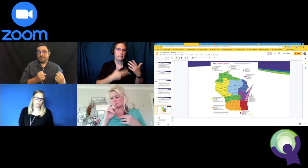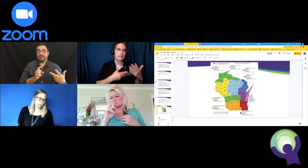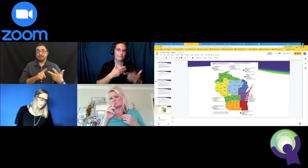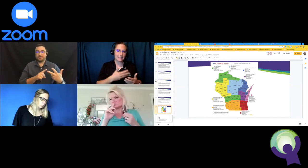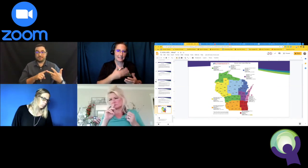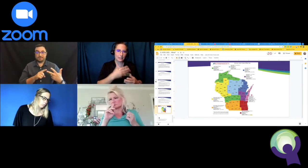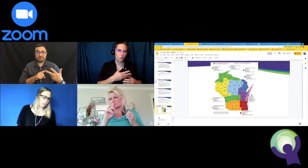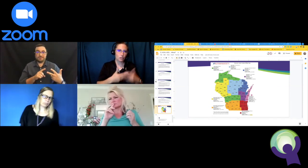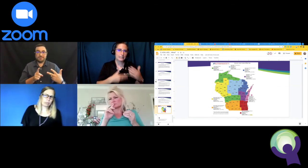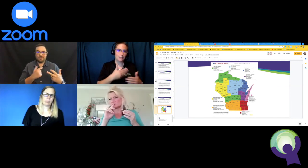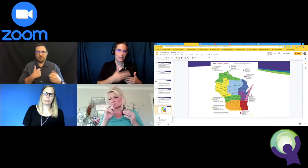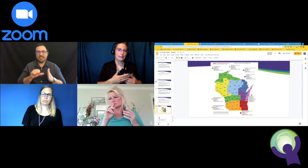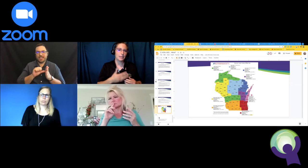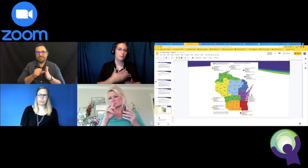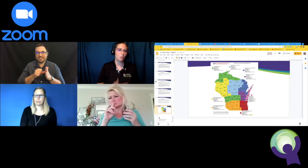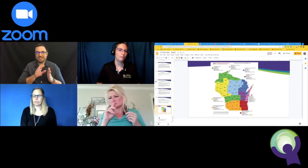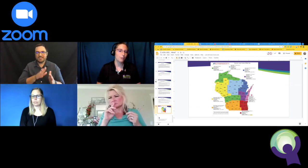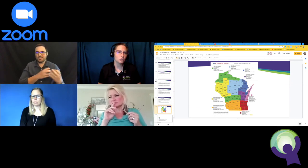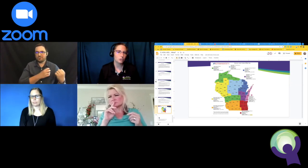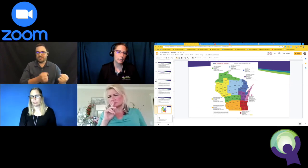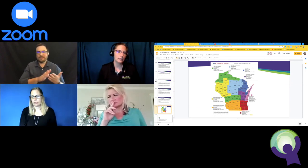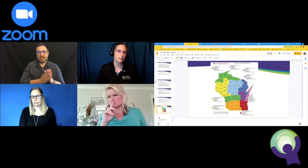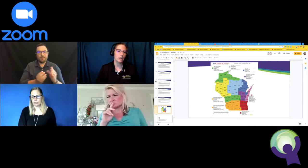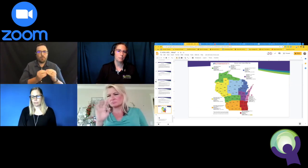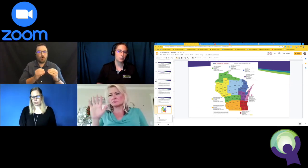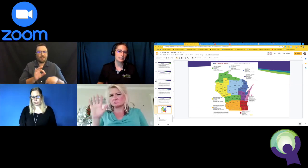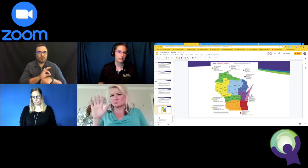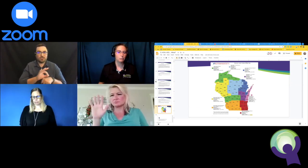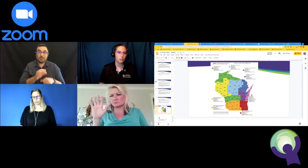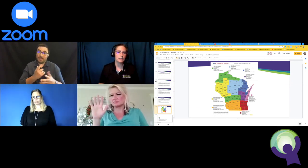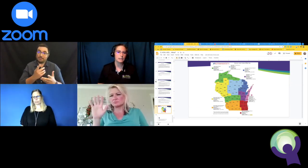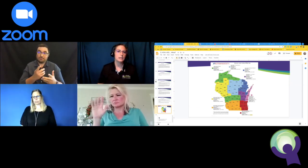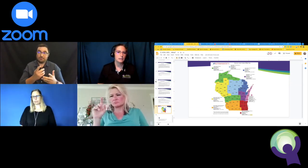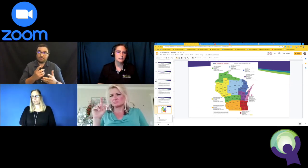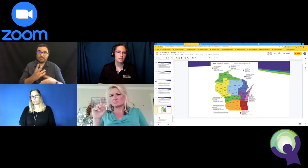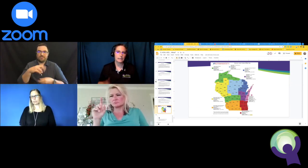emphasizing those strengths and making them become a more functional and person in the community so that's